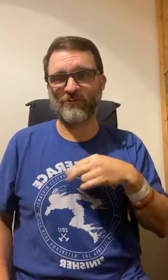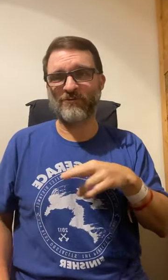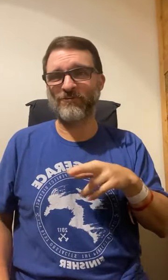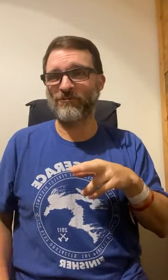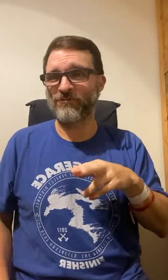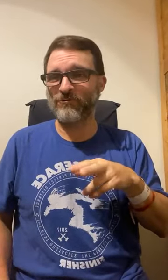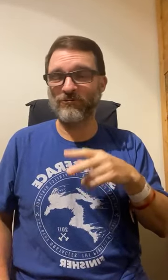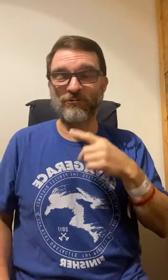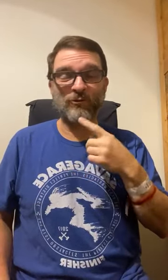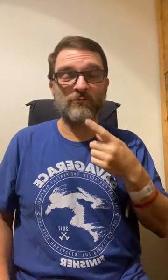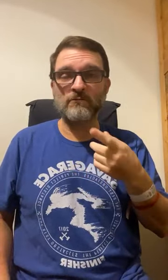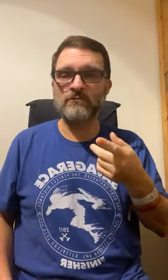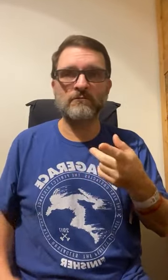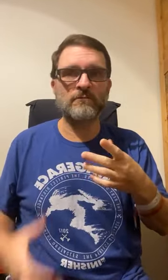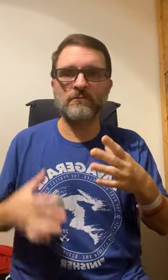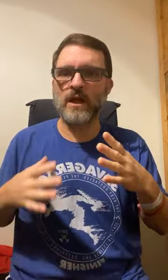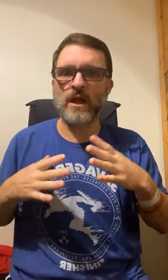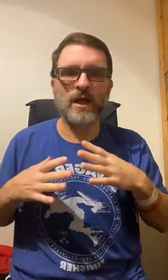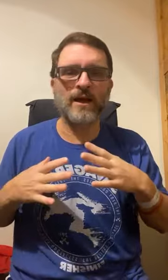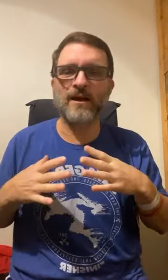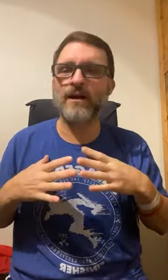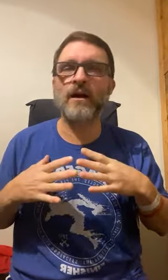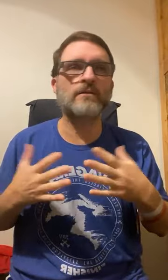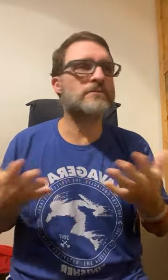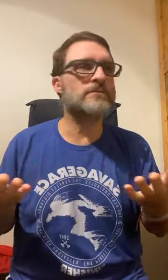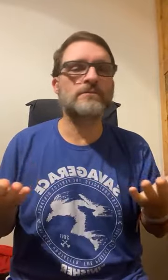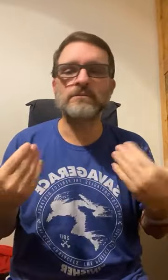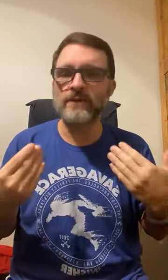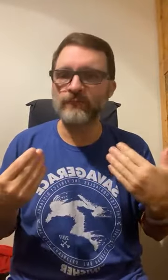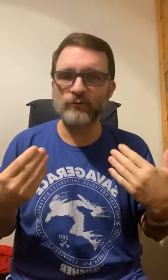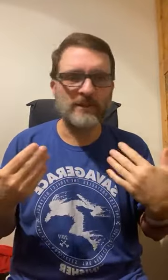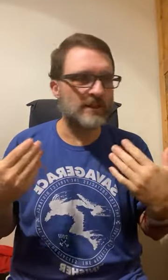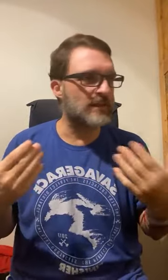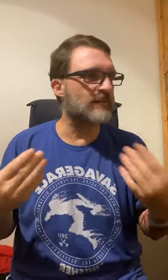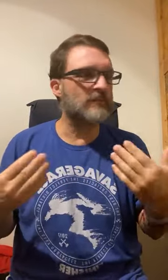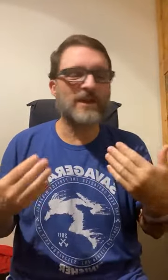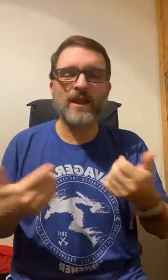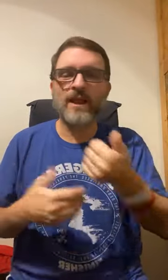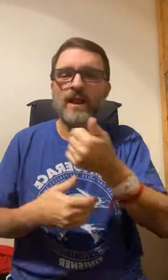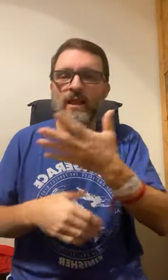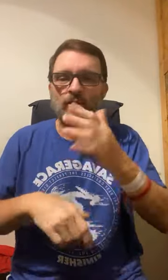I told him it's fine. Give it to me. Give me anything that works.